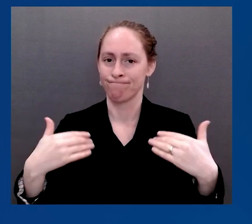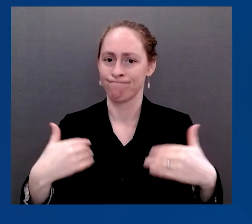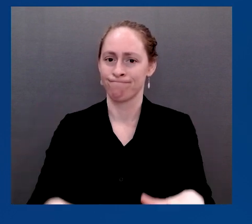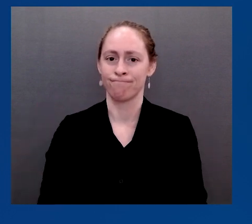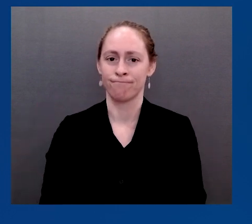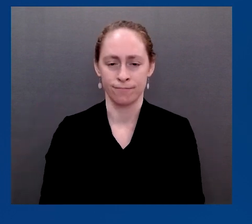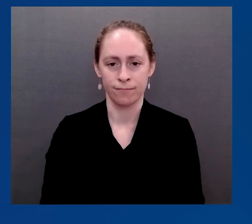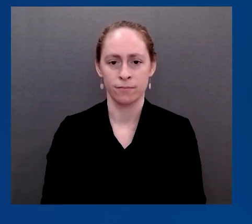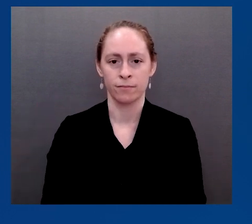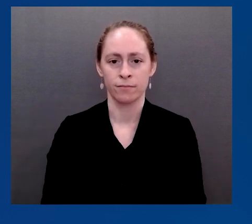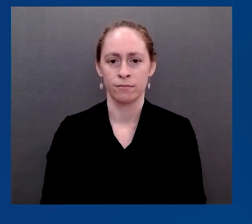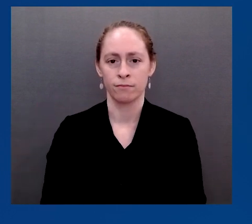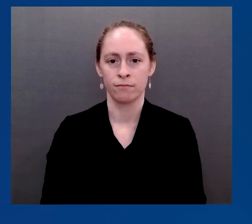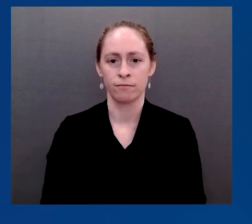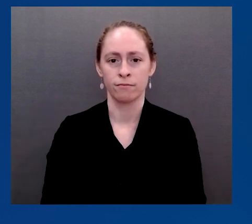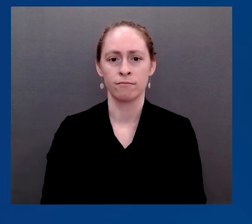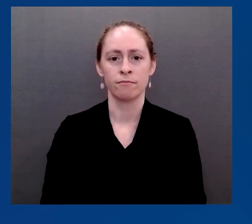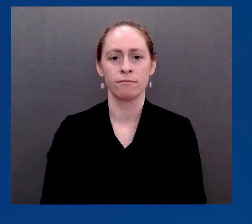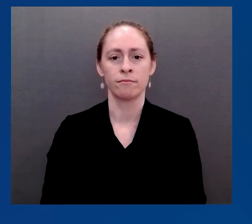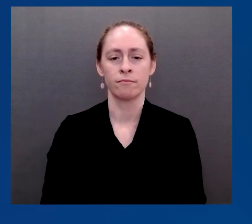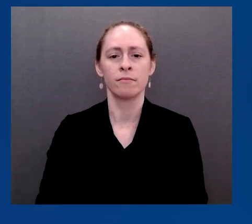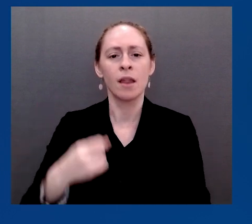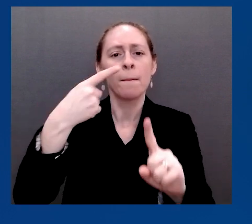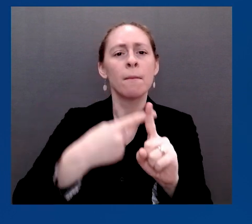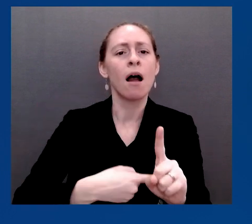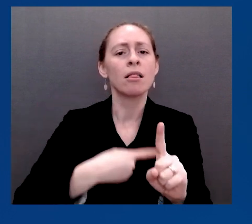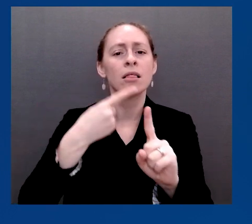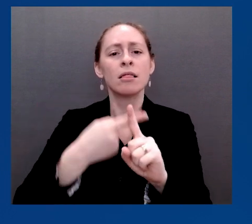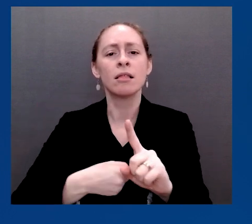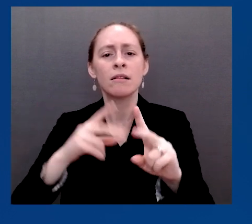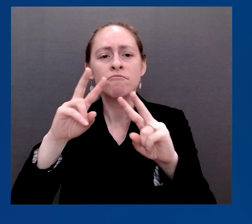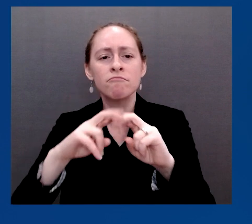during a timeframe of December 2021,